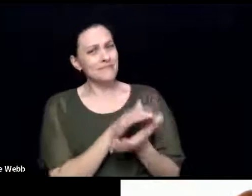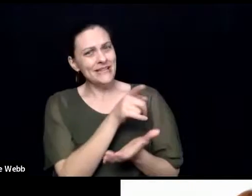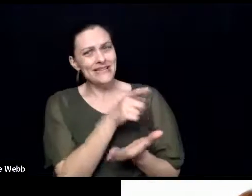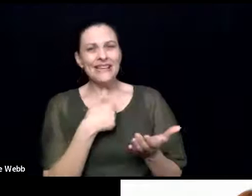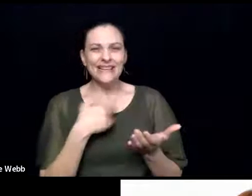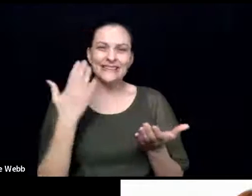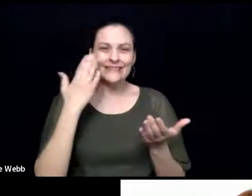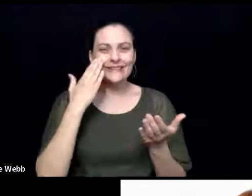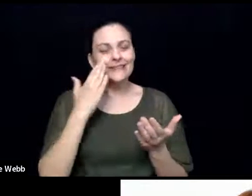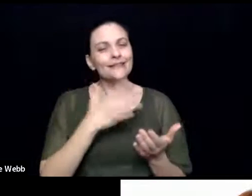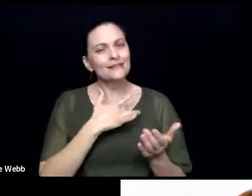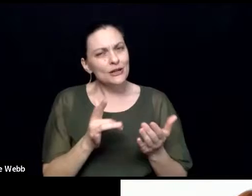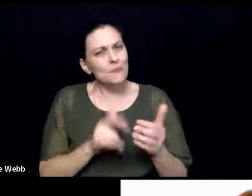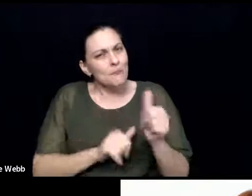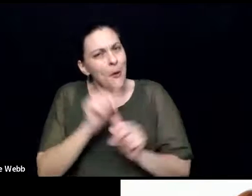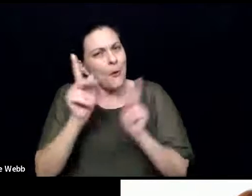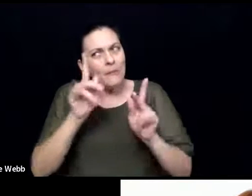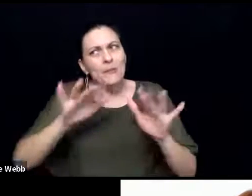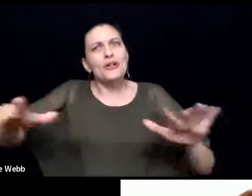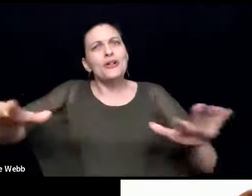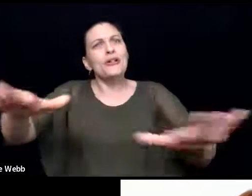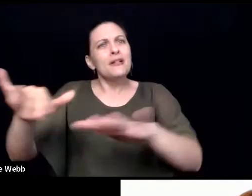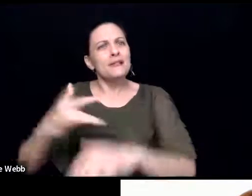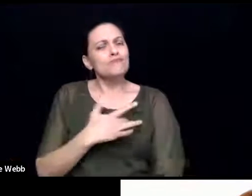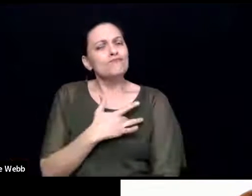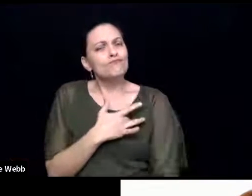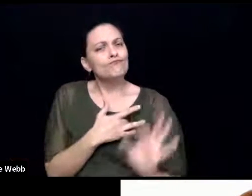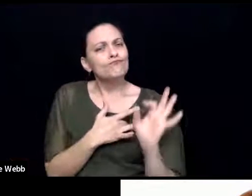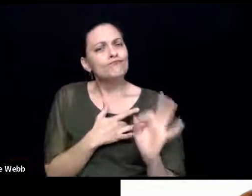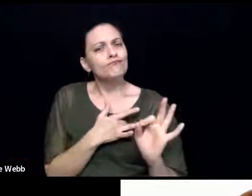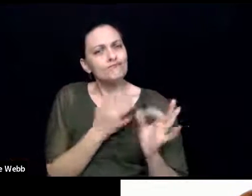people have a good heart. And you know, I look at my neighborhood and I say these aren't bad people.